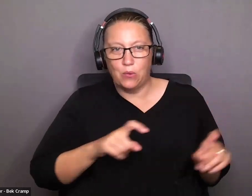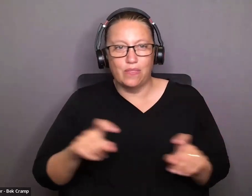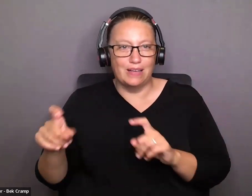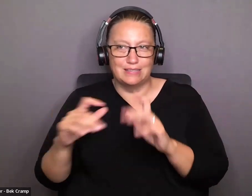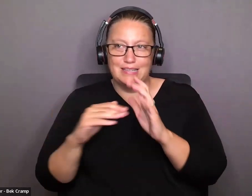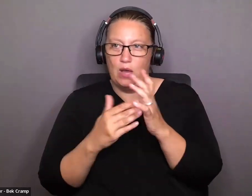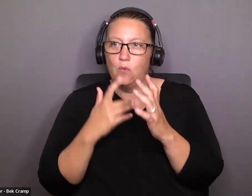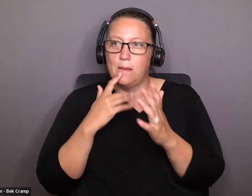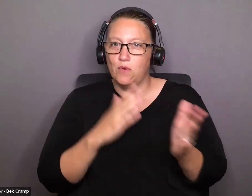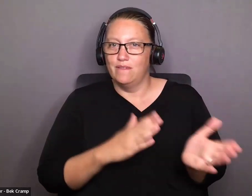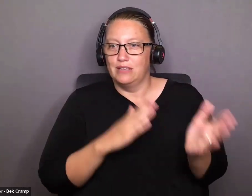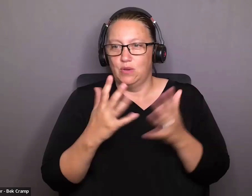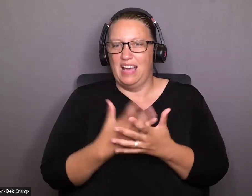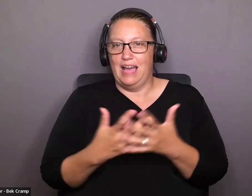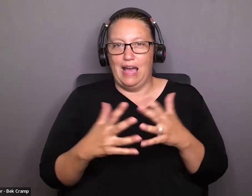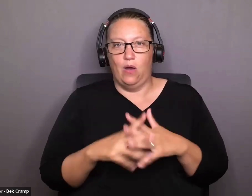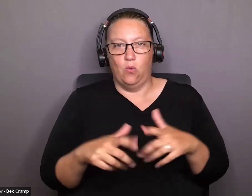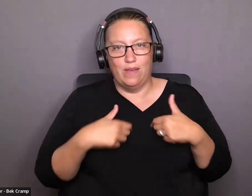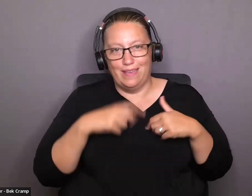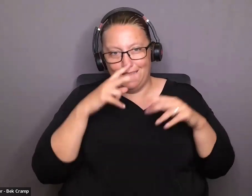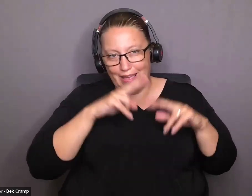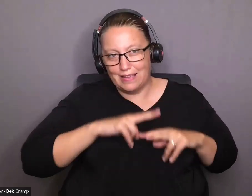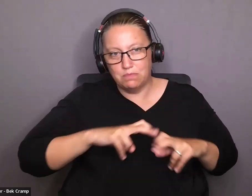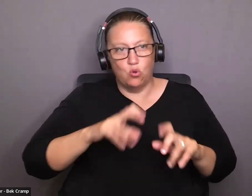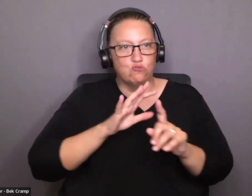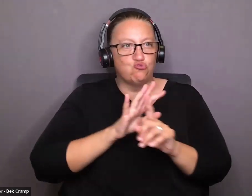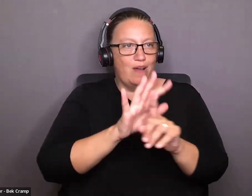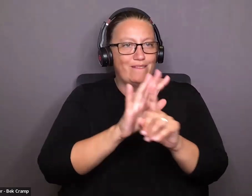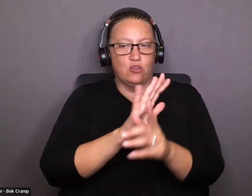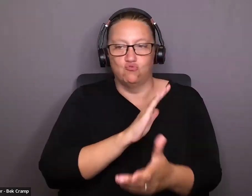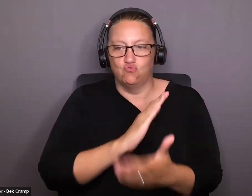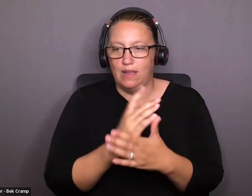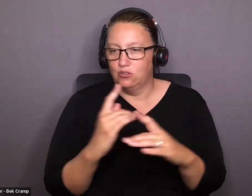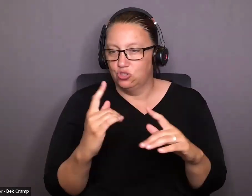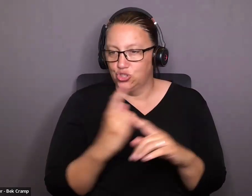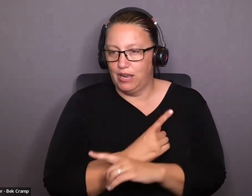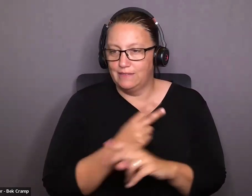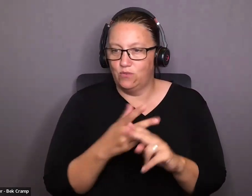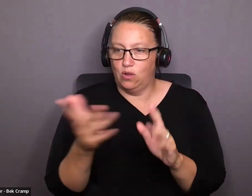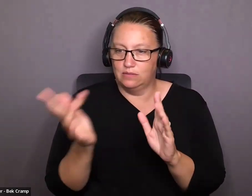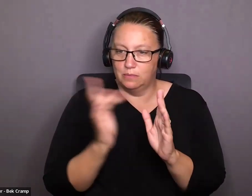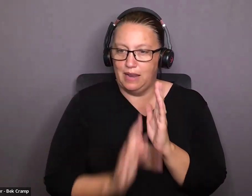you know how we can explore driving real change to eliminate restrictive practices. So this